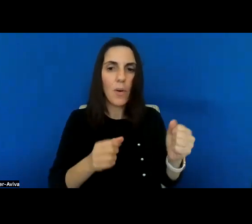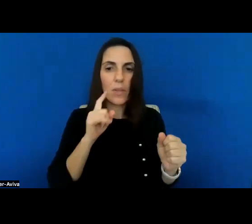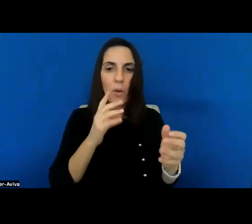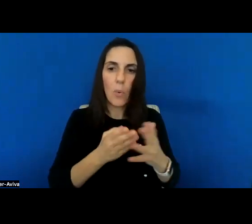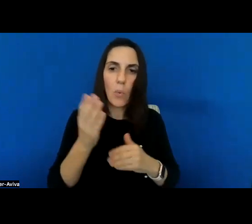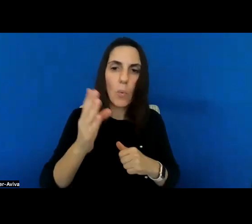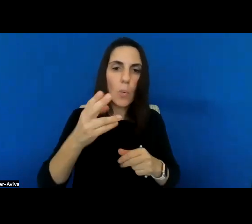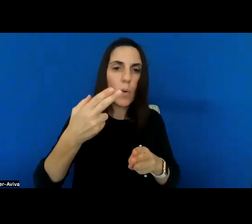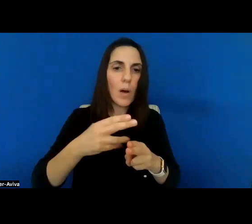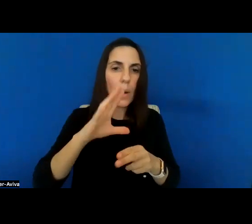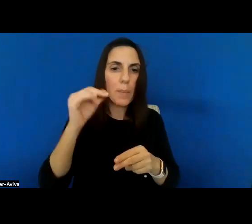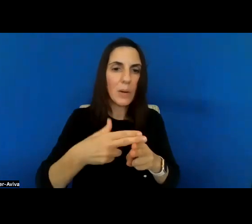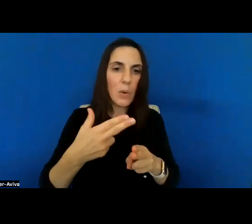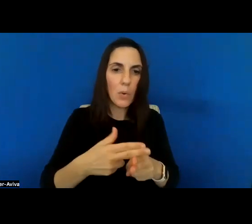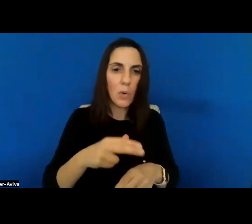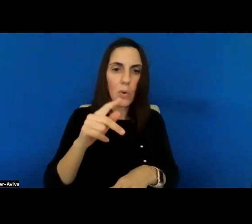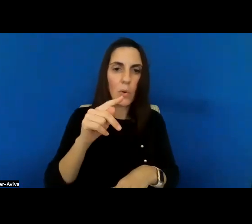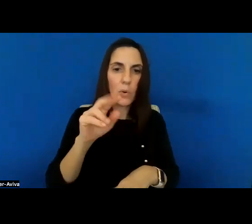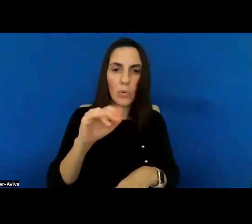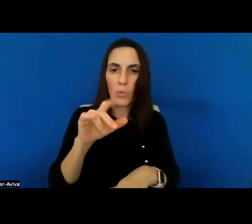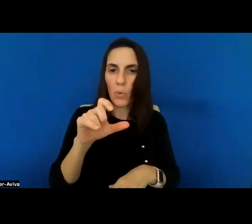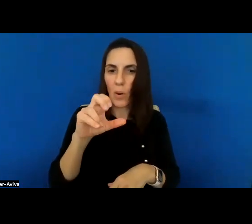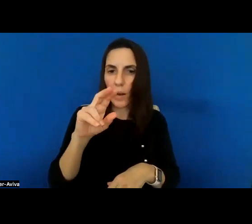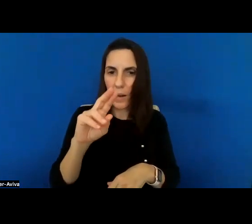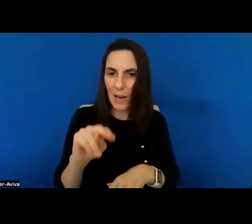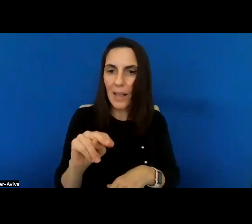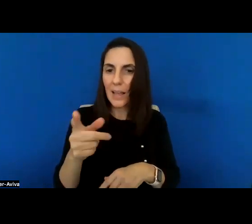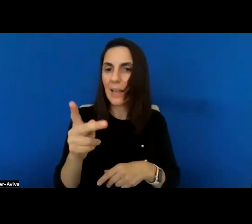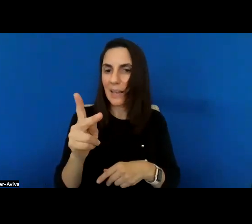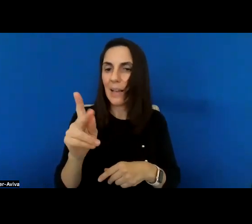11:40:39 Financial. It will be tied directly to your able account. It's a separate enrollment